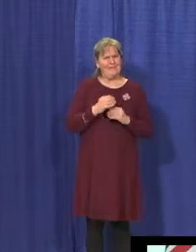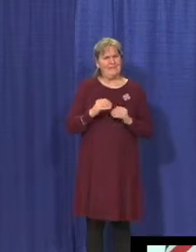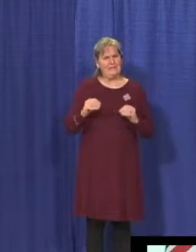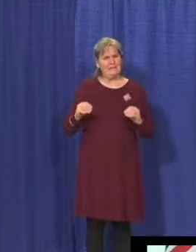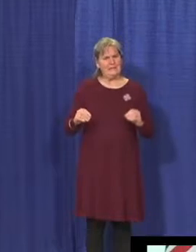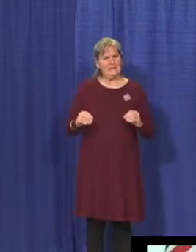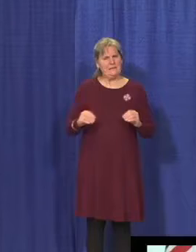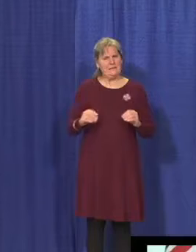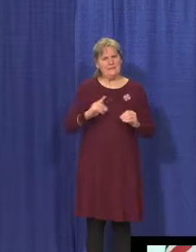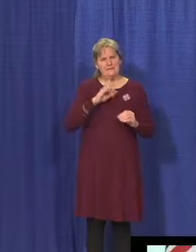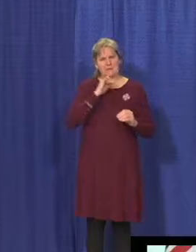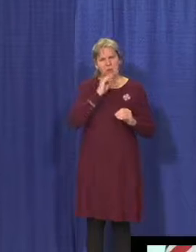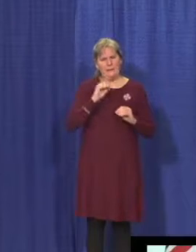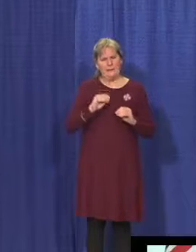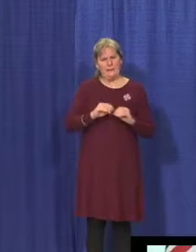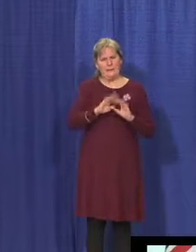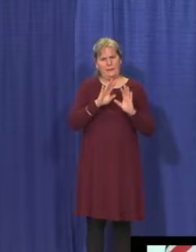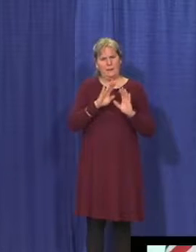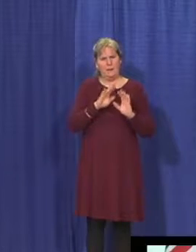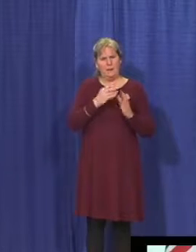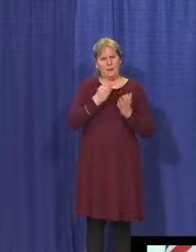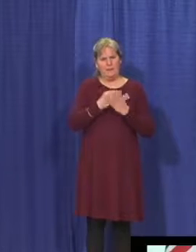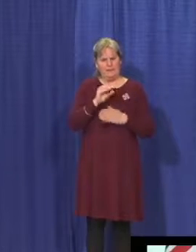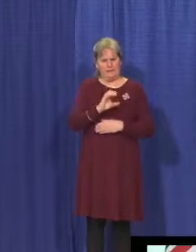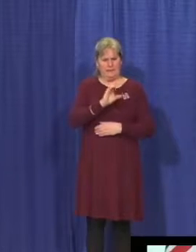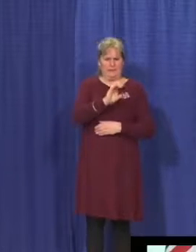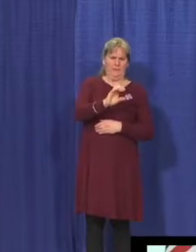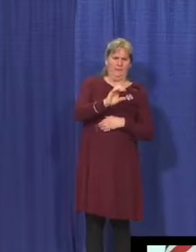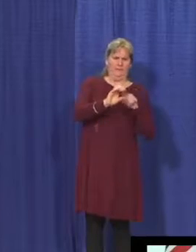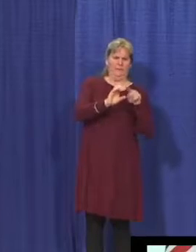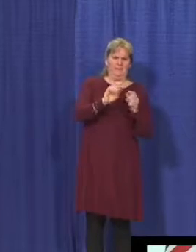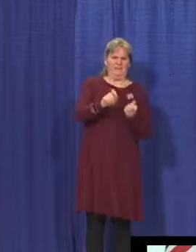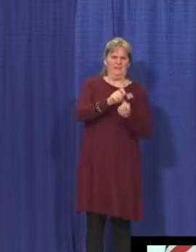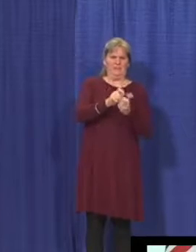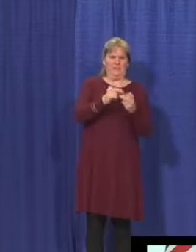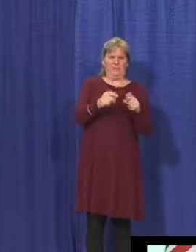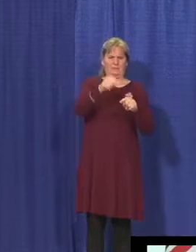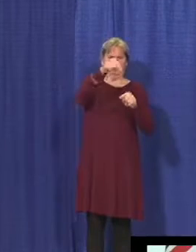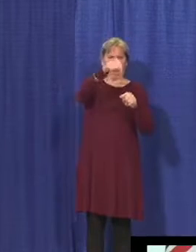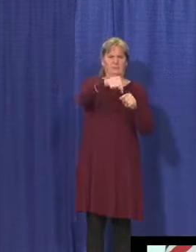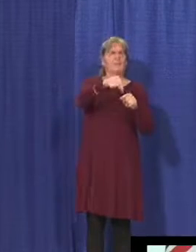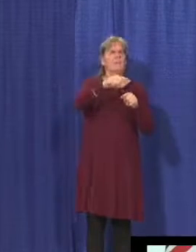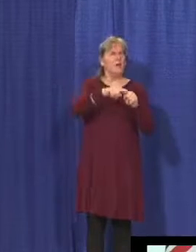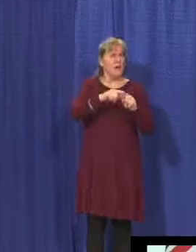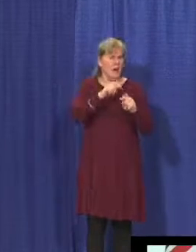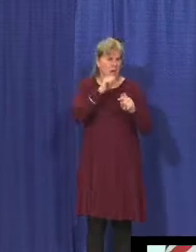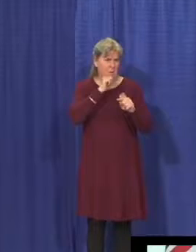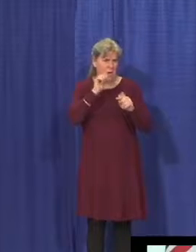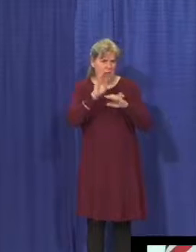Reporter: I am still not totally quite sure where the money is going specifically.